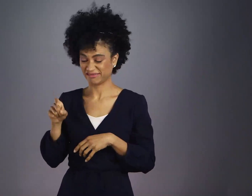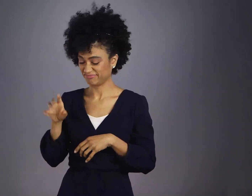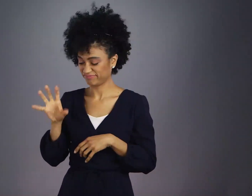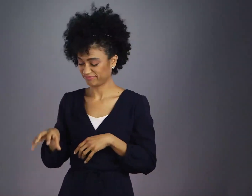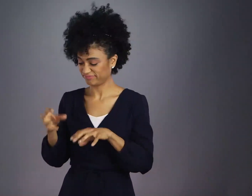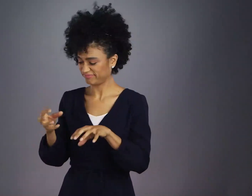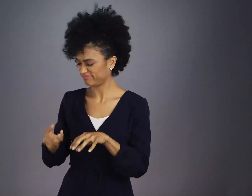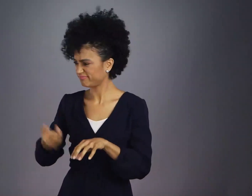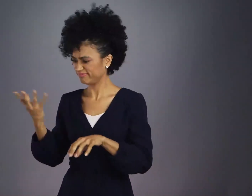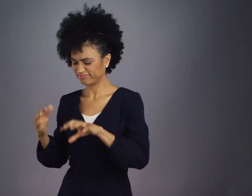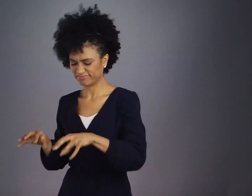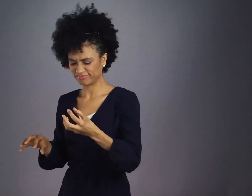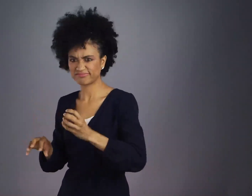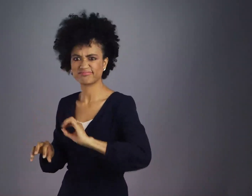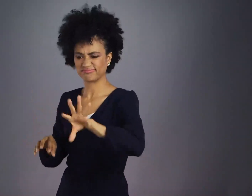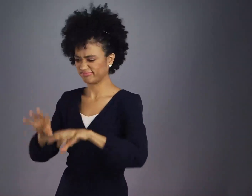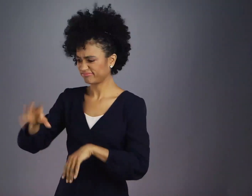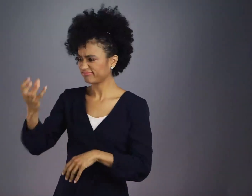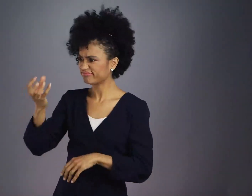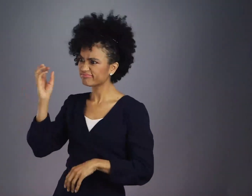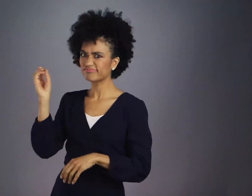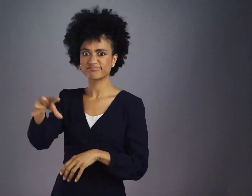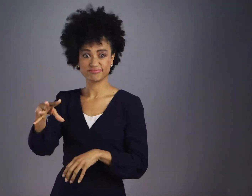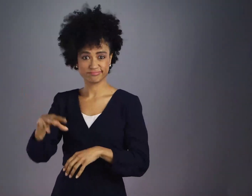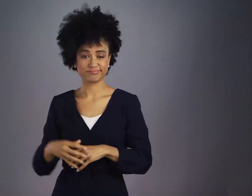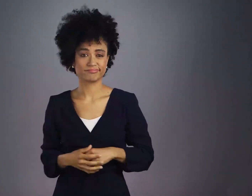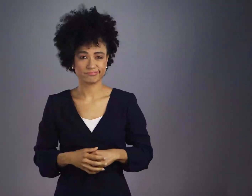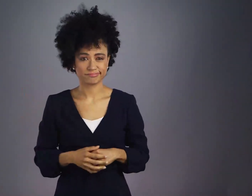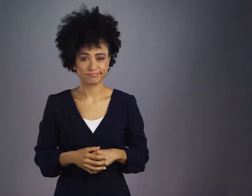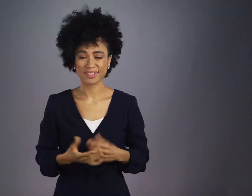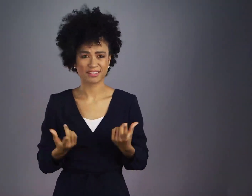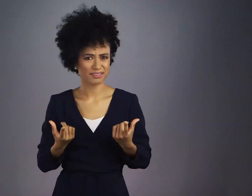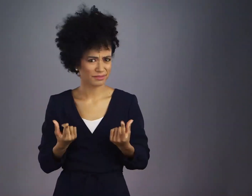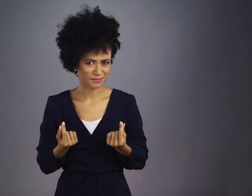we have put our ﬁnger on the weak items in our personal inventory.